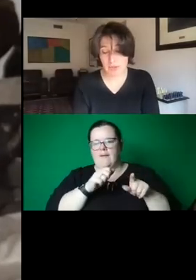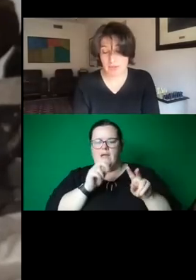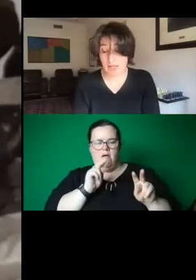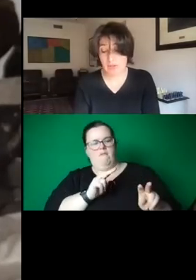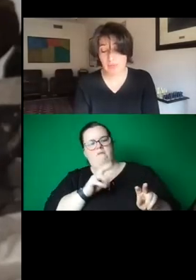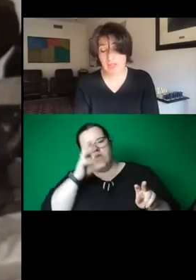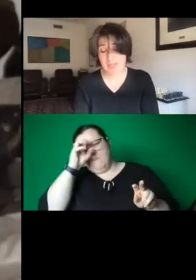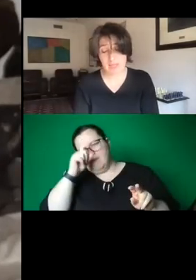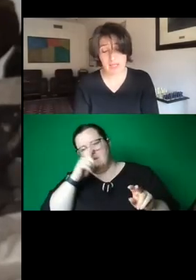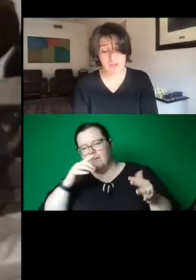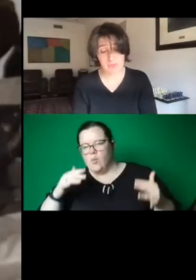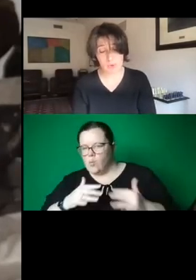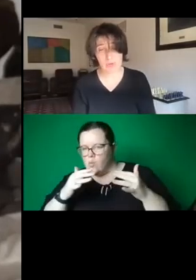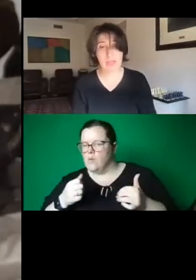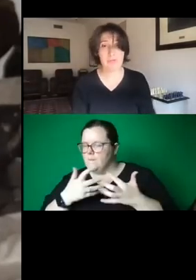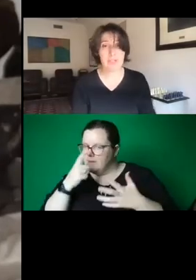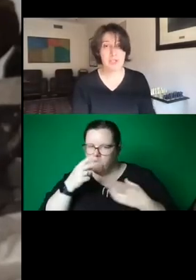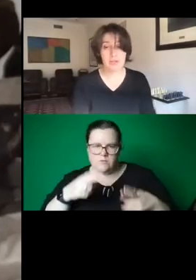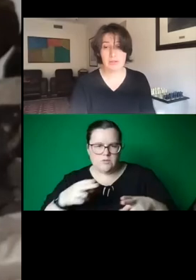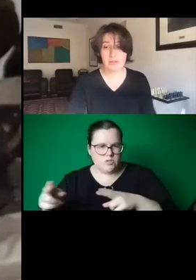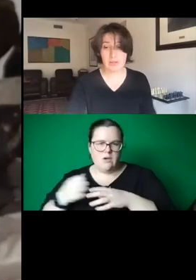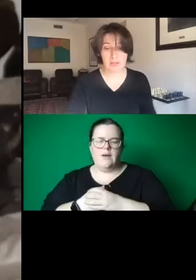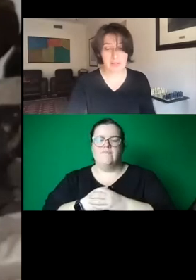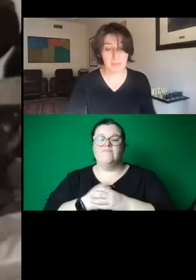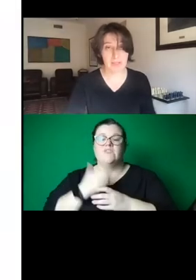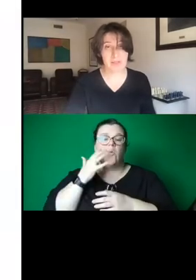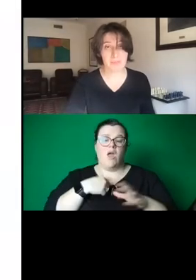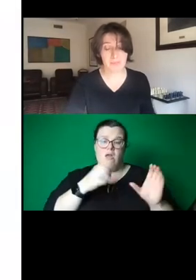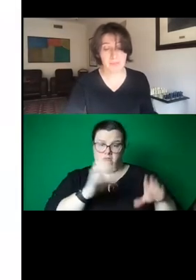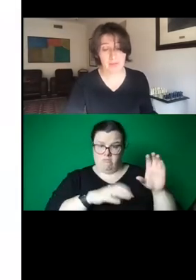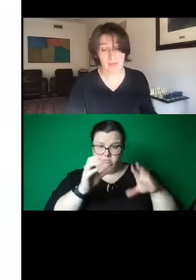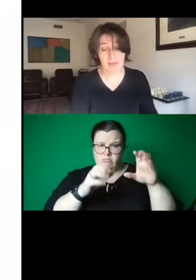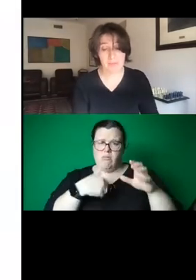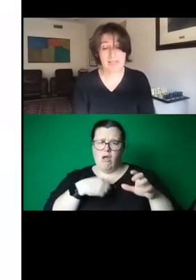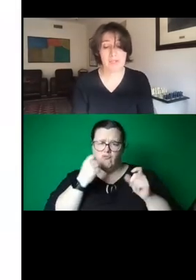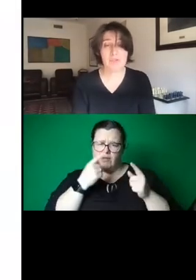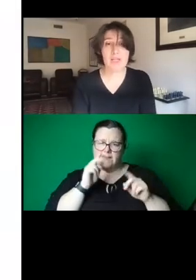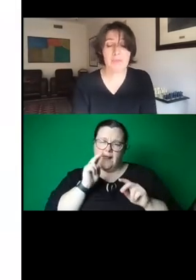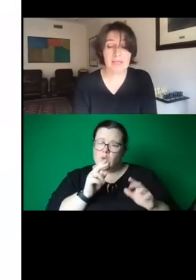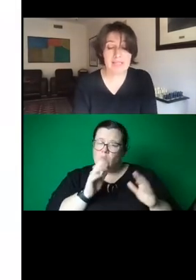i was surprised by how small and fragile they appeared the passing of time and decay